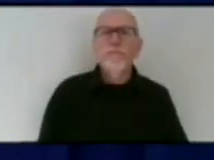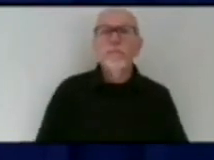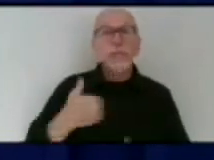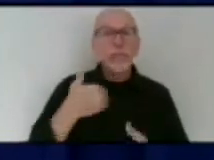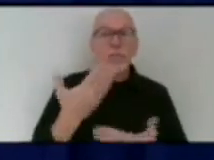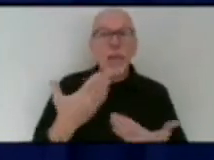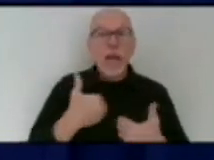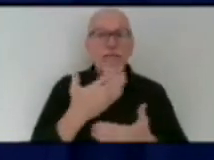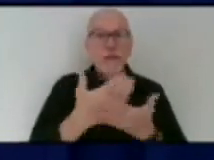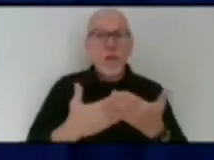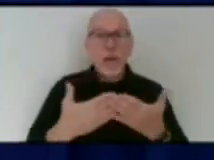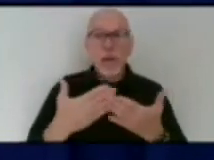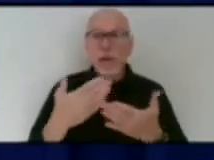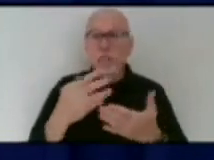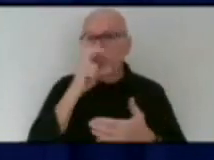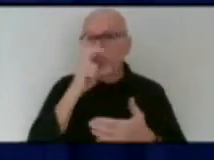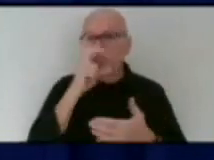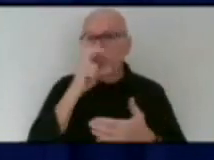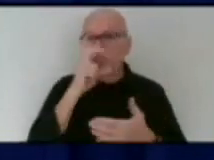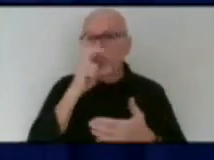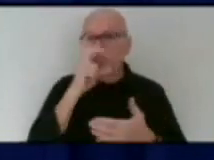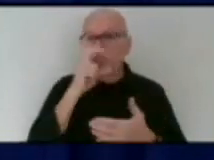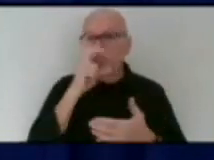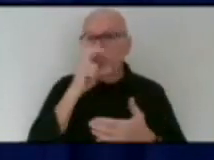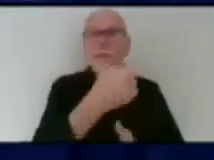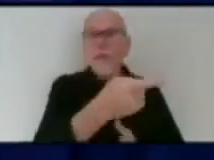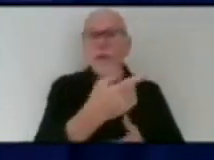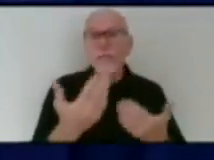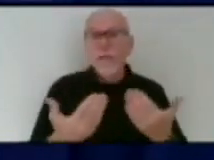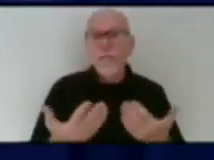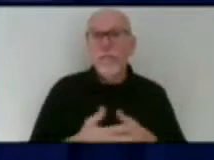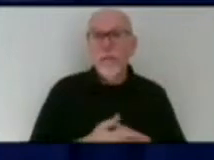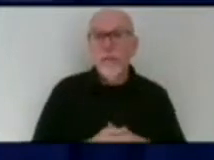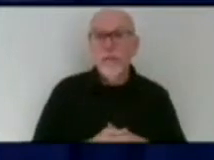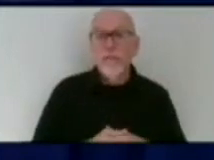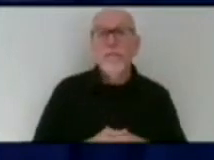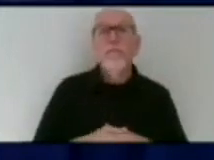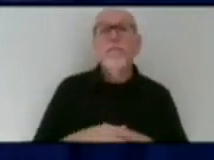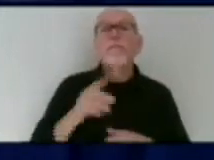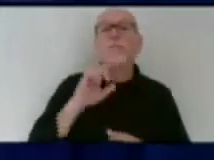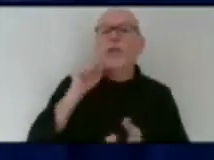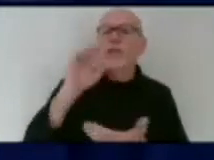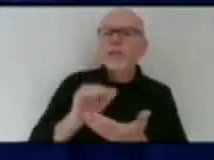quarantines when you arrive. That okay, the risk to yourself and others and